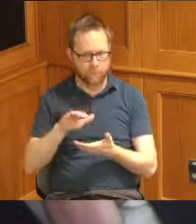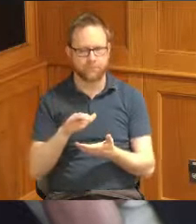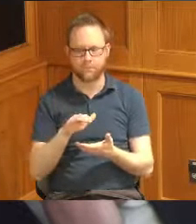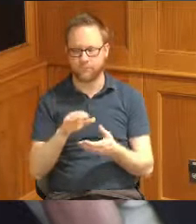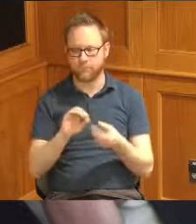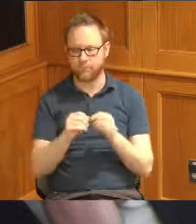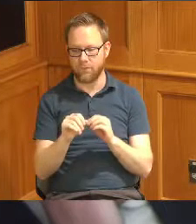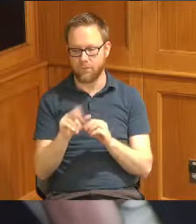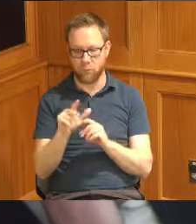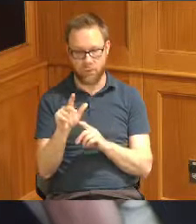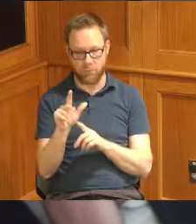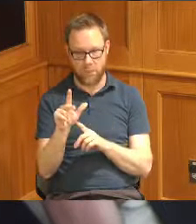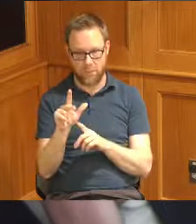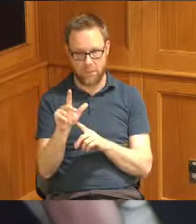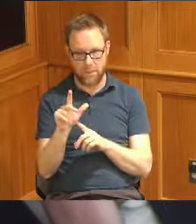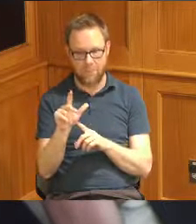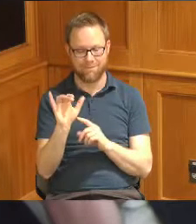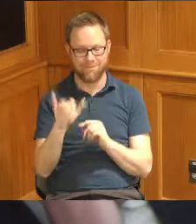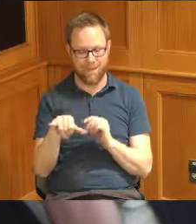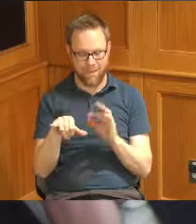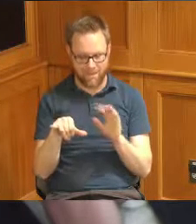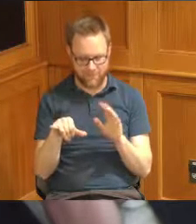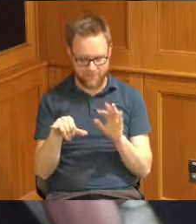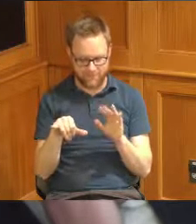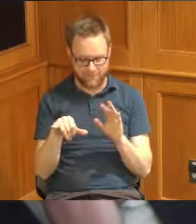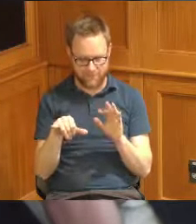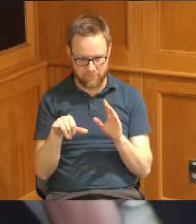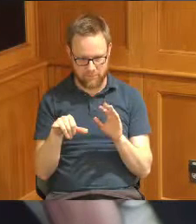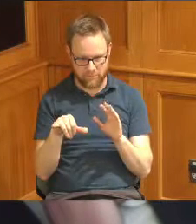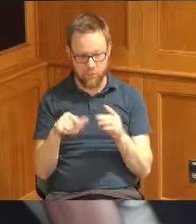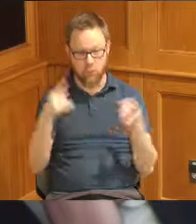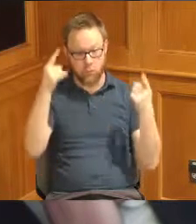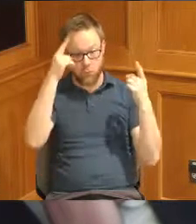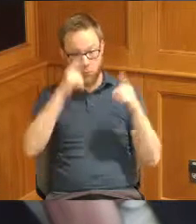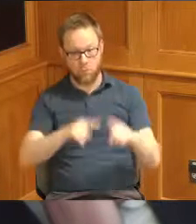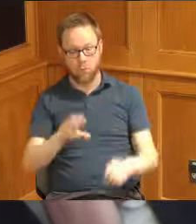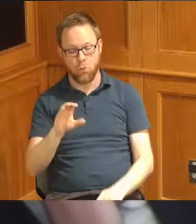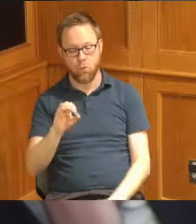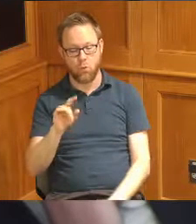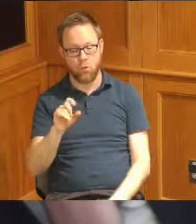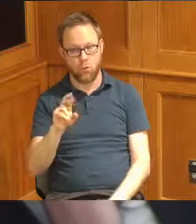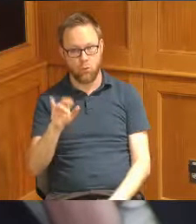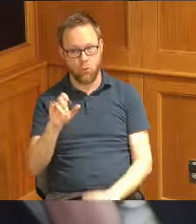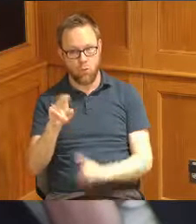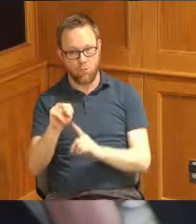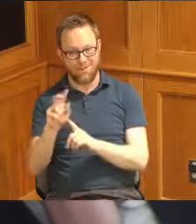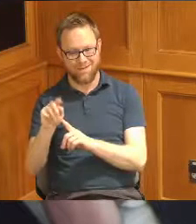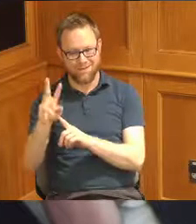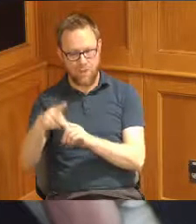number 23 which is a an agreement with Colerain Township the Board received a presentation back